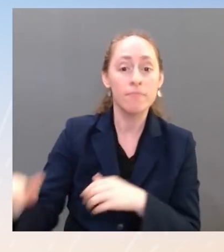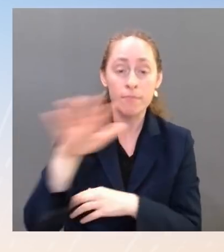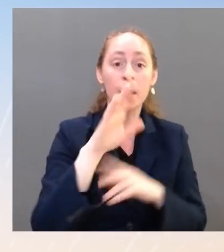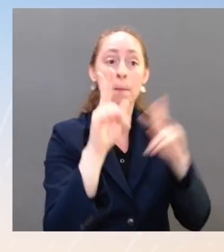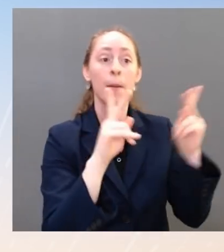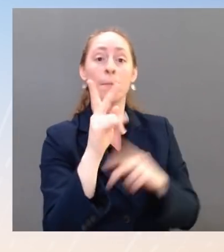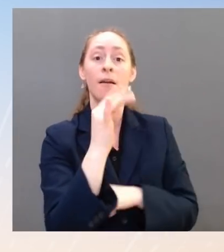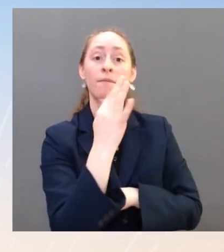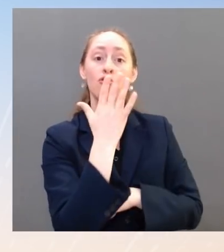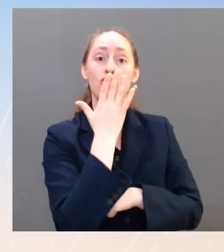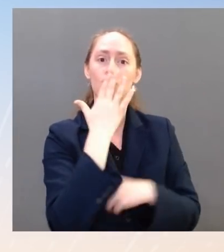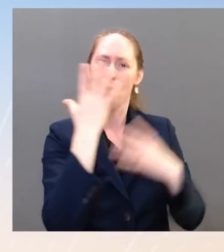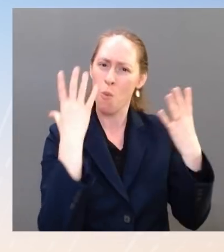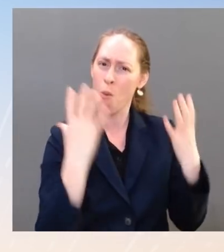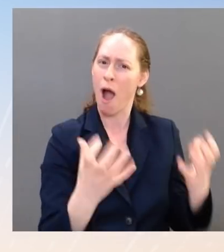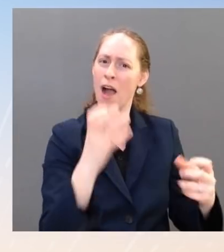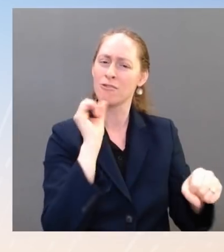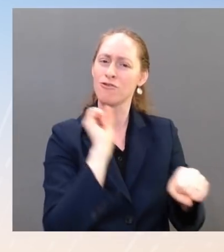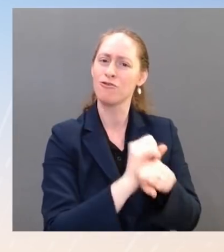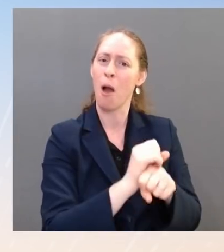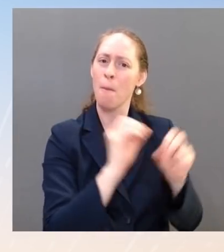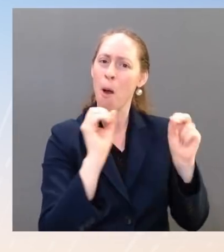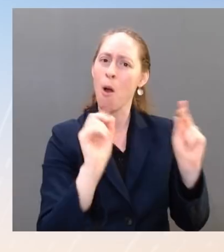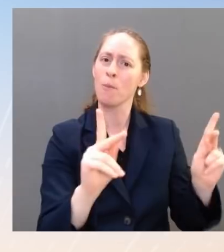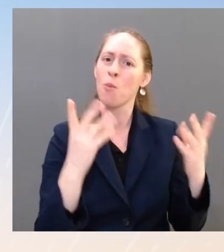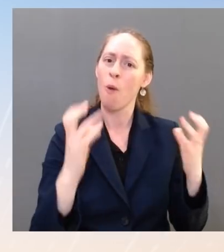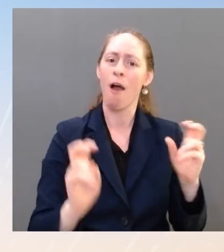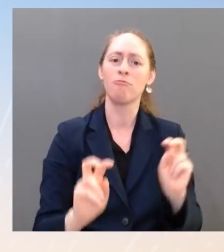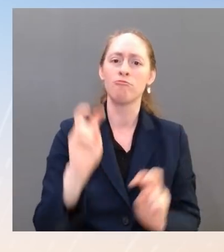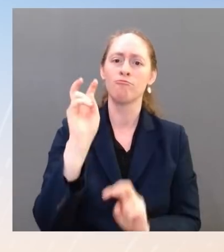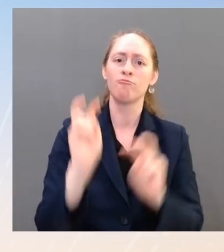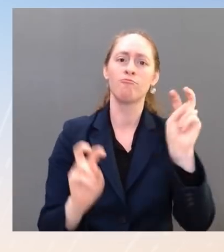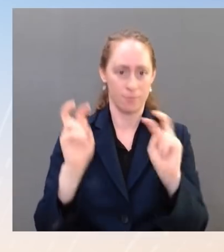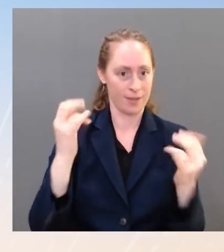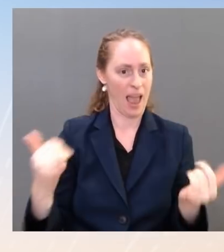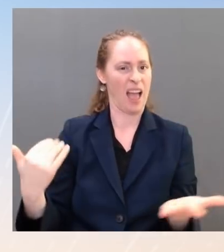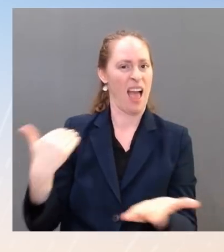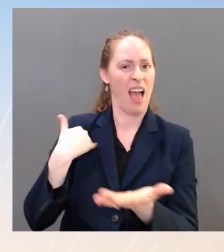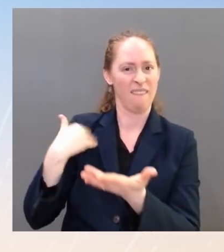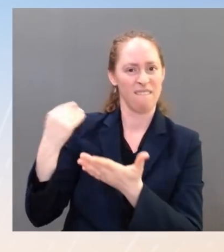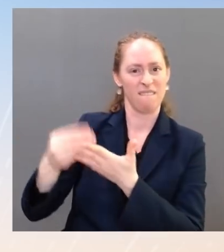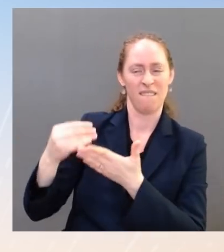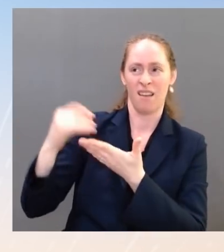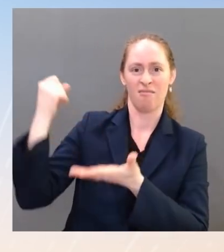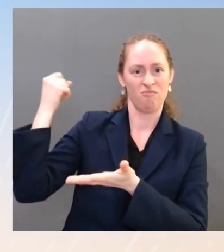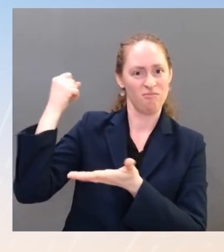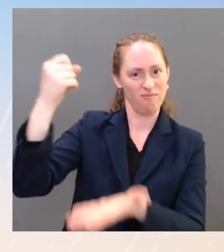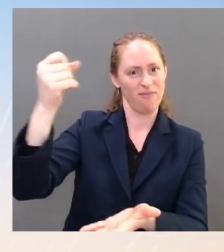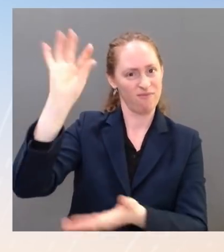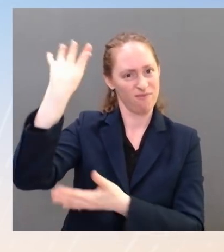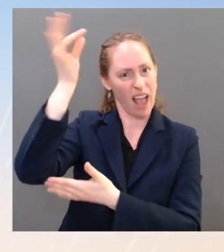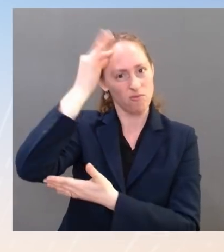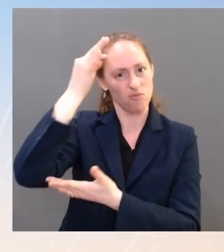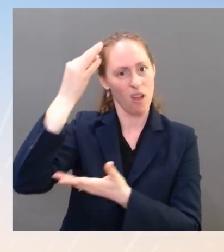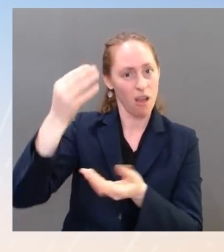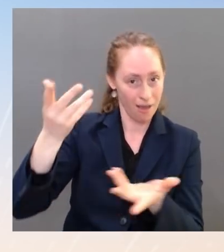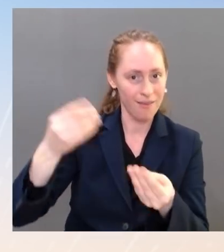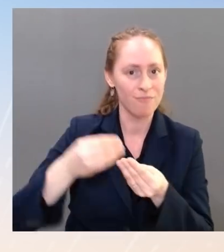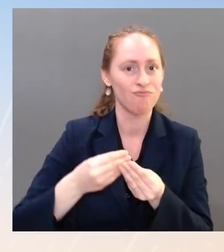to use federal investment to raise the bar on job quality and job equity across the board. We created the good jobs initiative at the Department of Labor